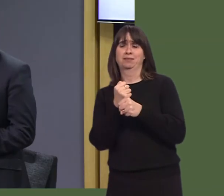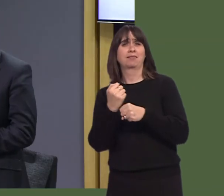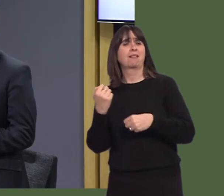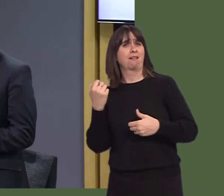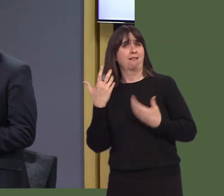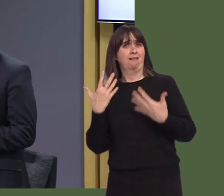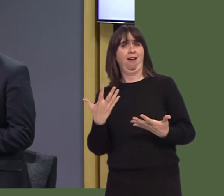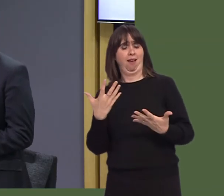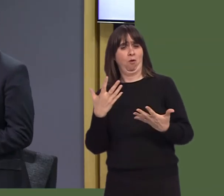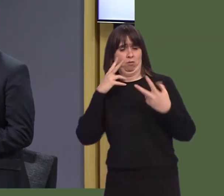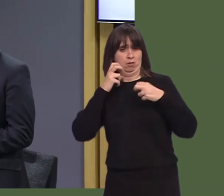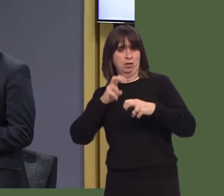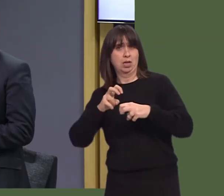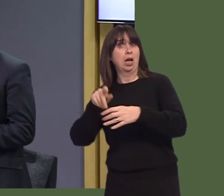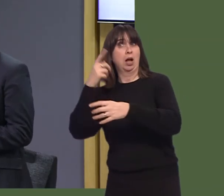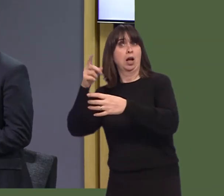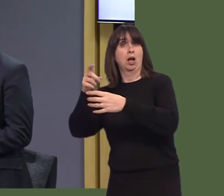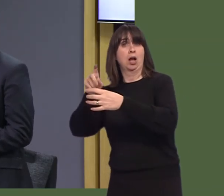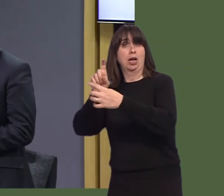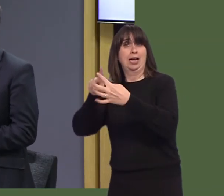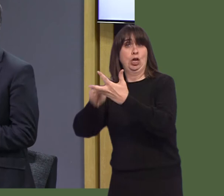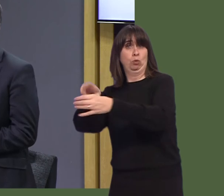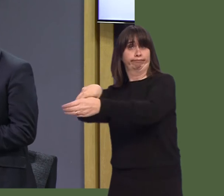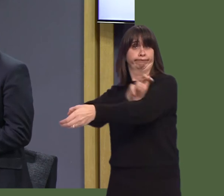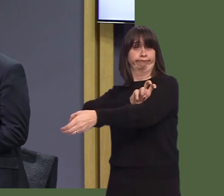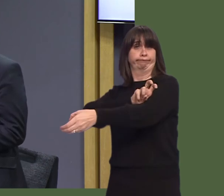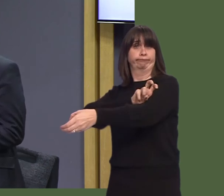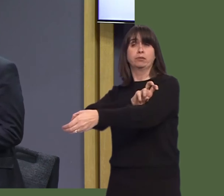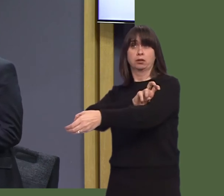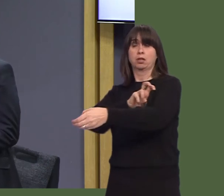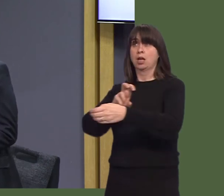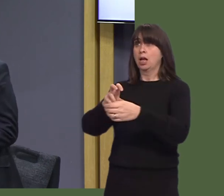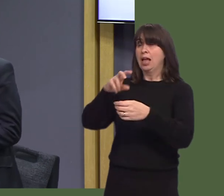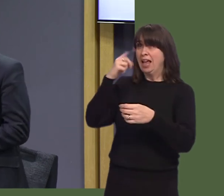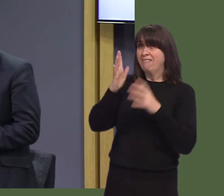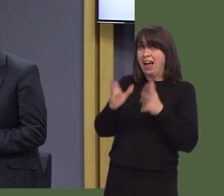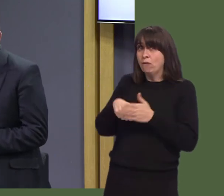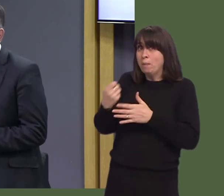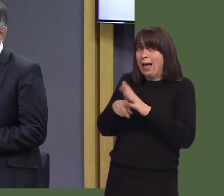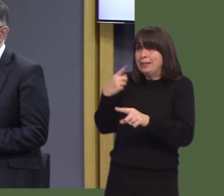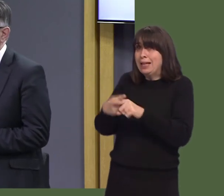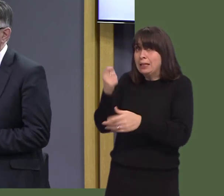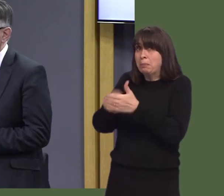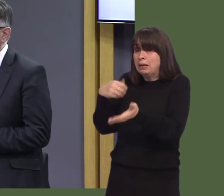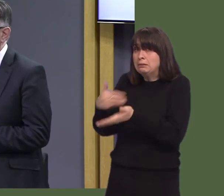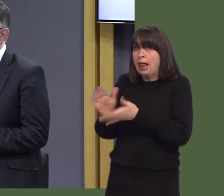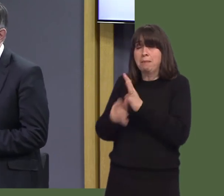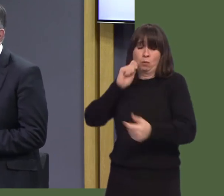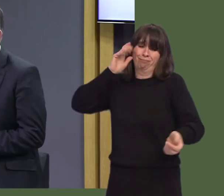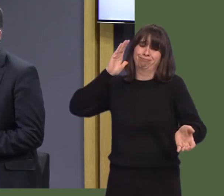be doing with the health board to bring this deficit under control, so that people can